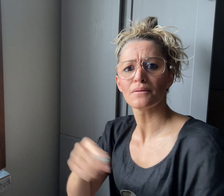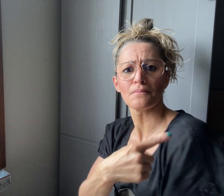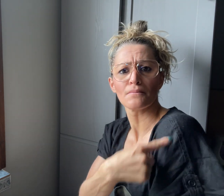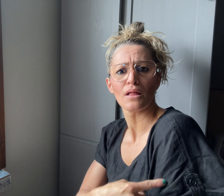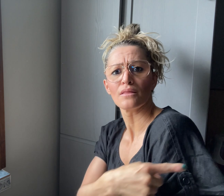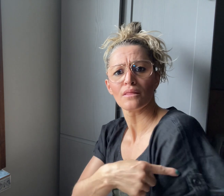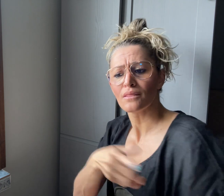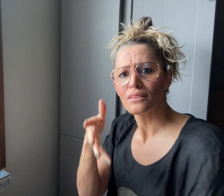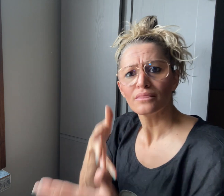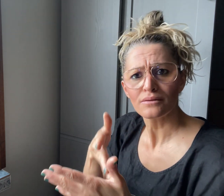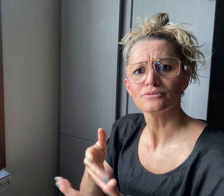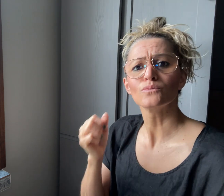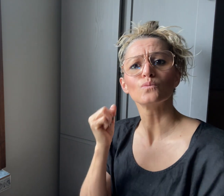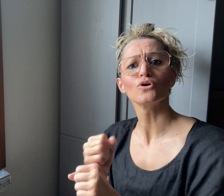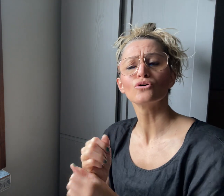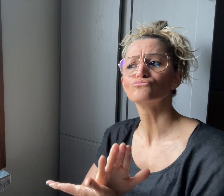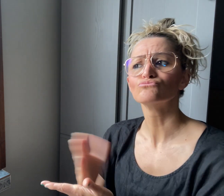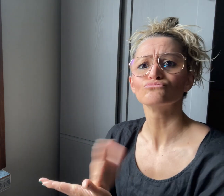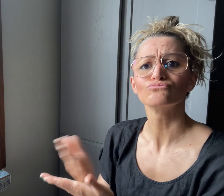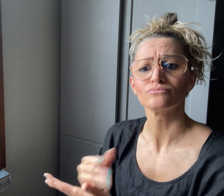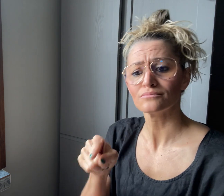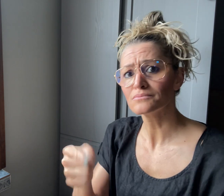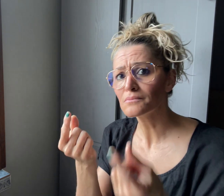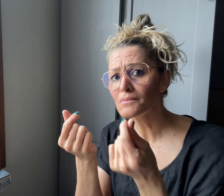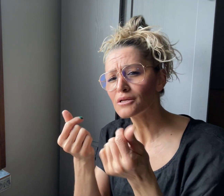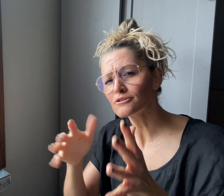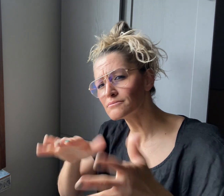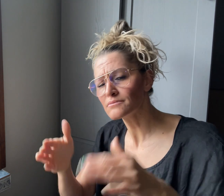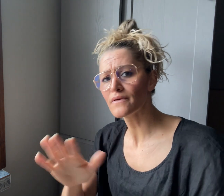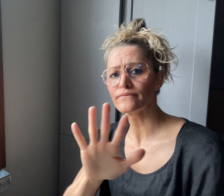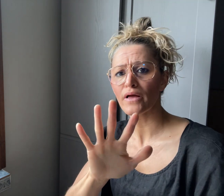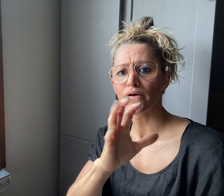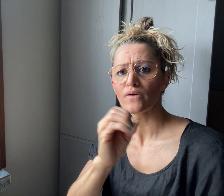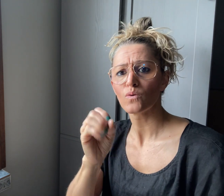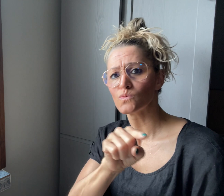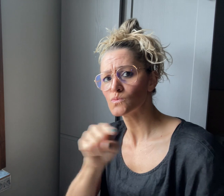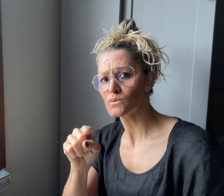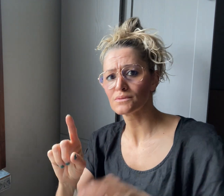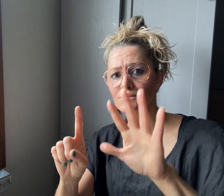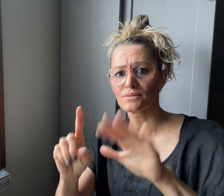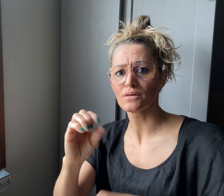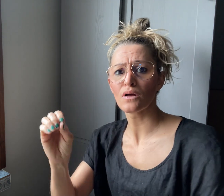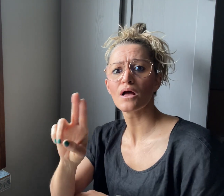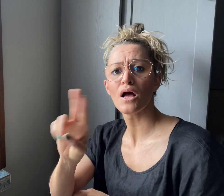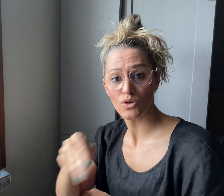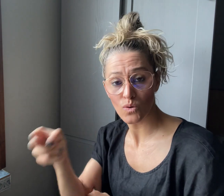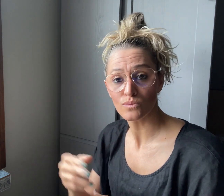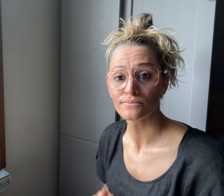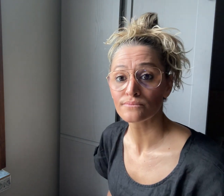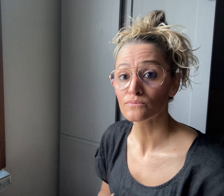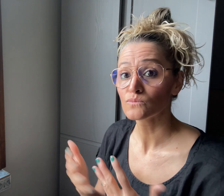which usually cost around 75.00€ per hour and between 500€ to 600€